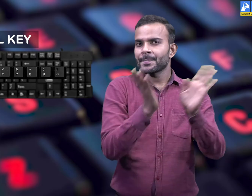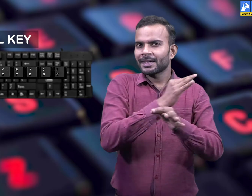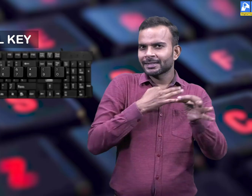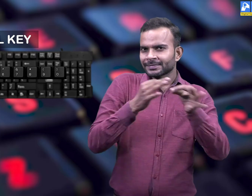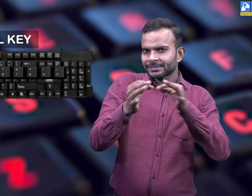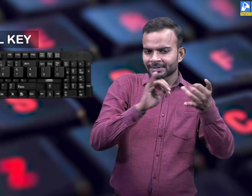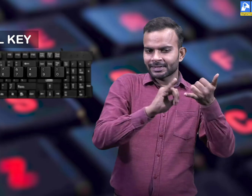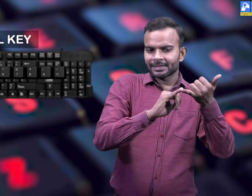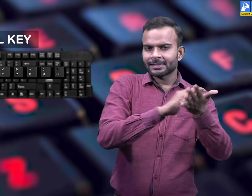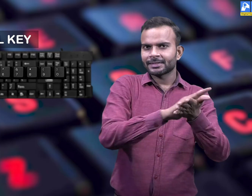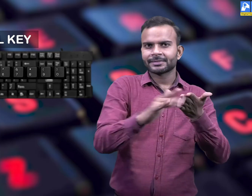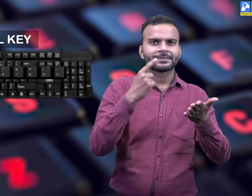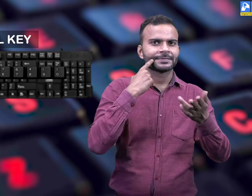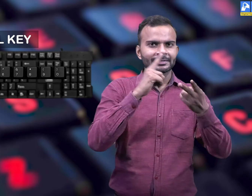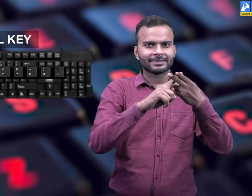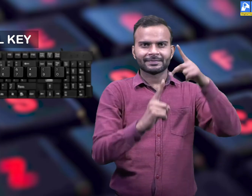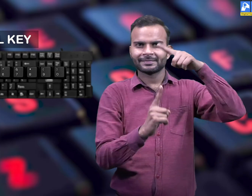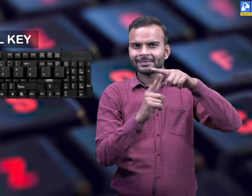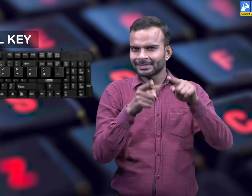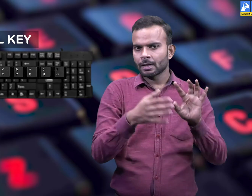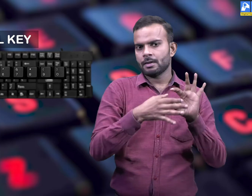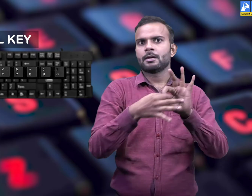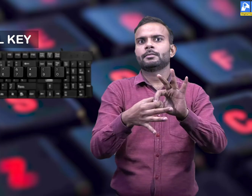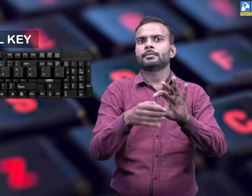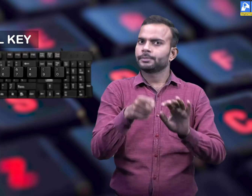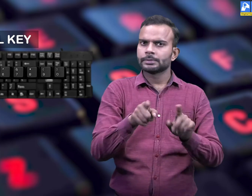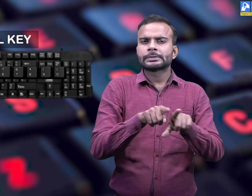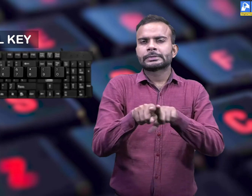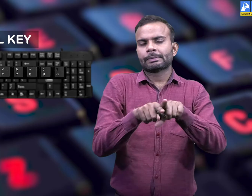They are typed with the help of shift key.